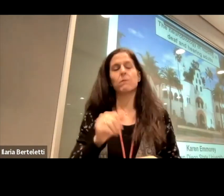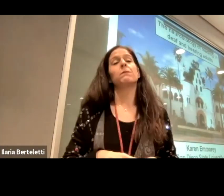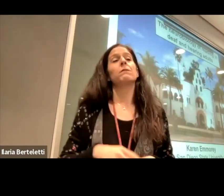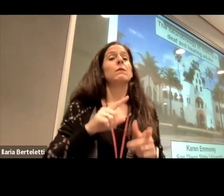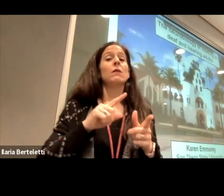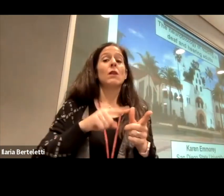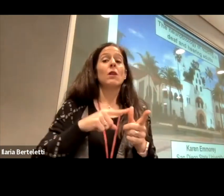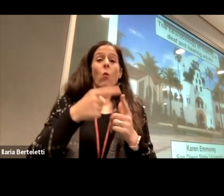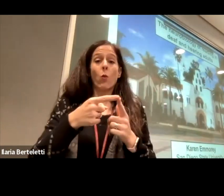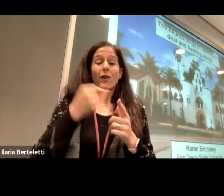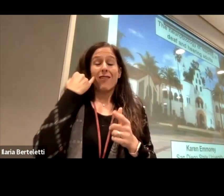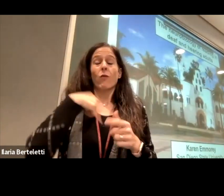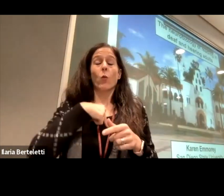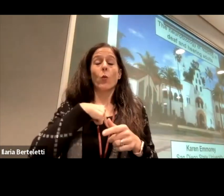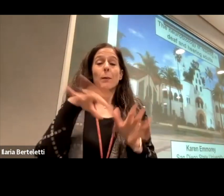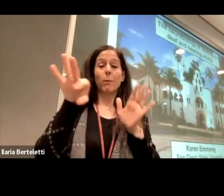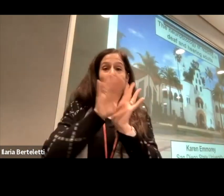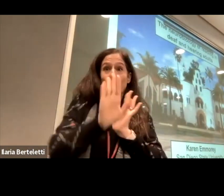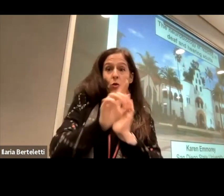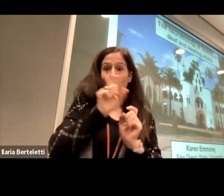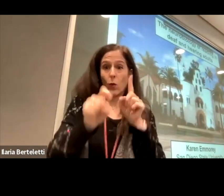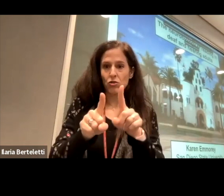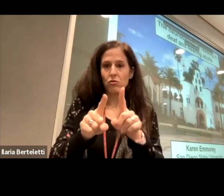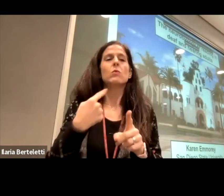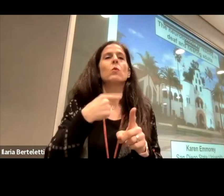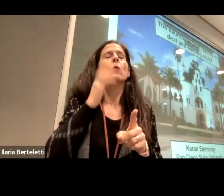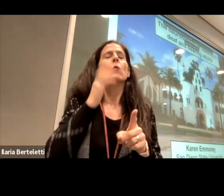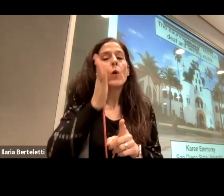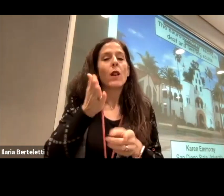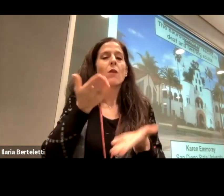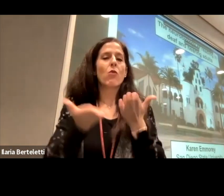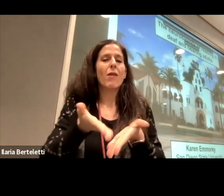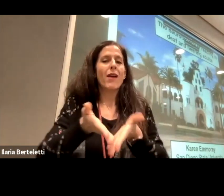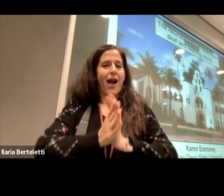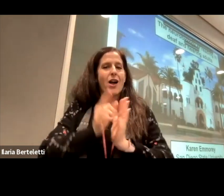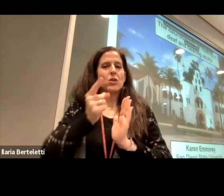do our best to moderate and manage questions between the